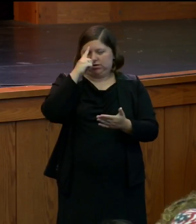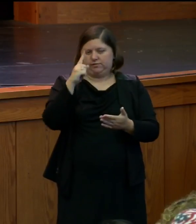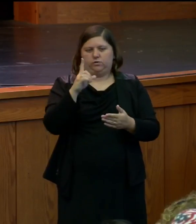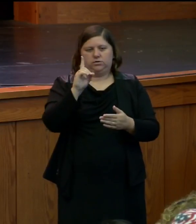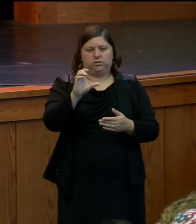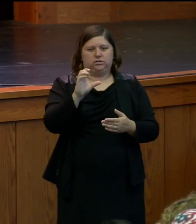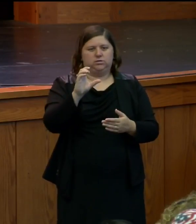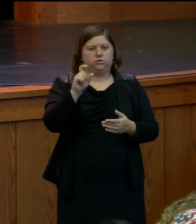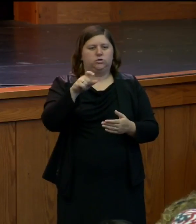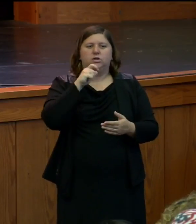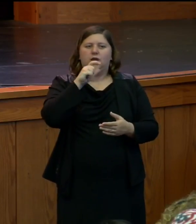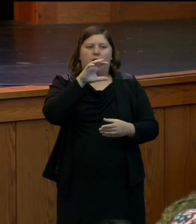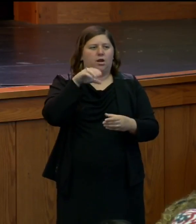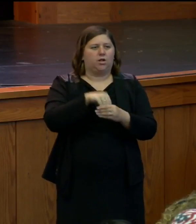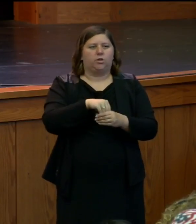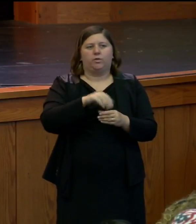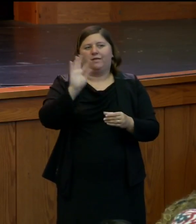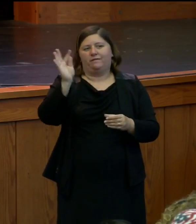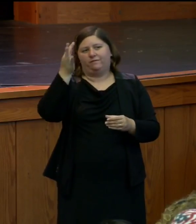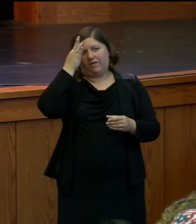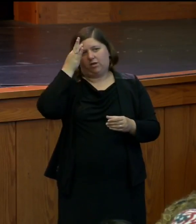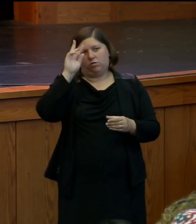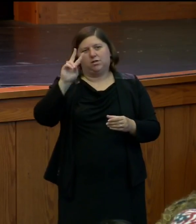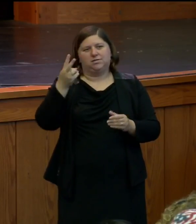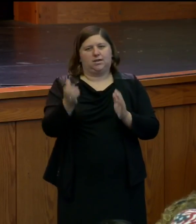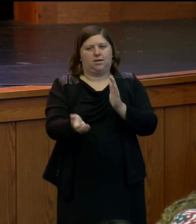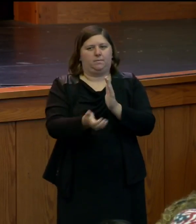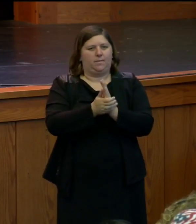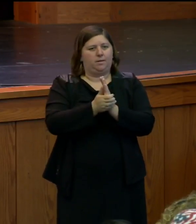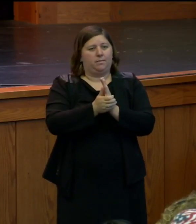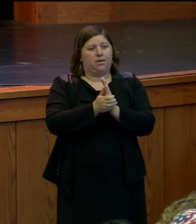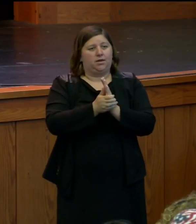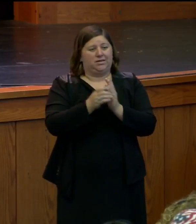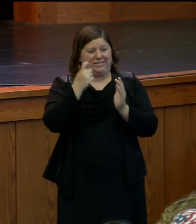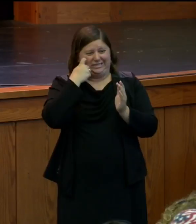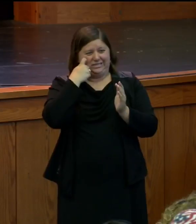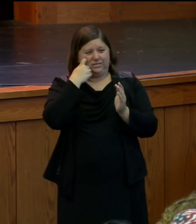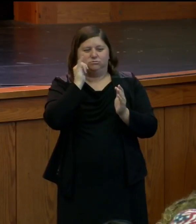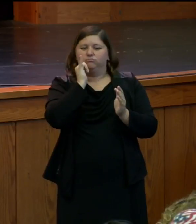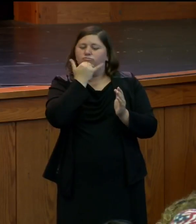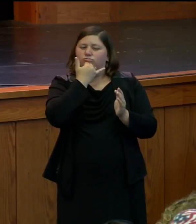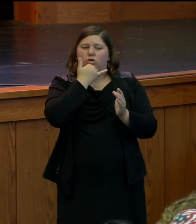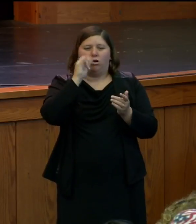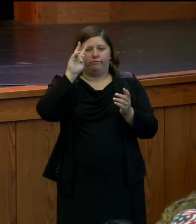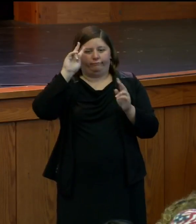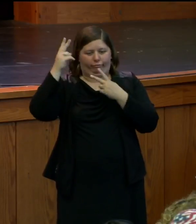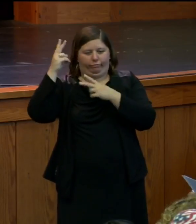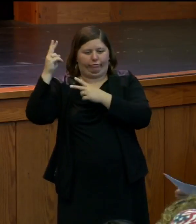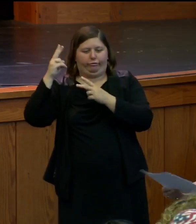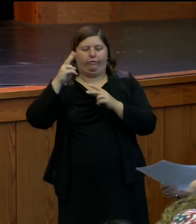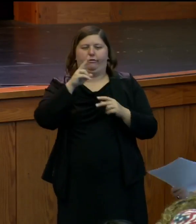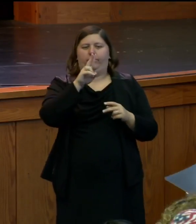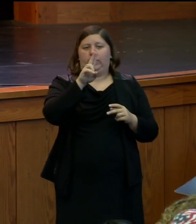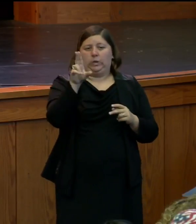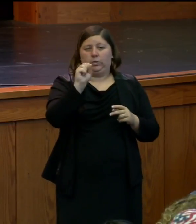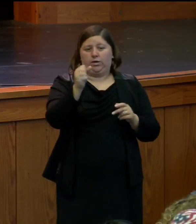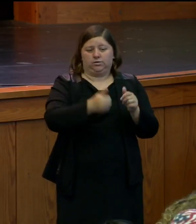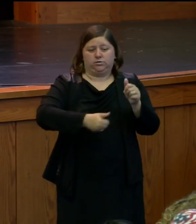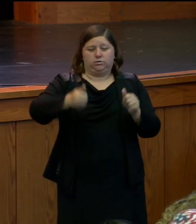INCLUDE THE SECOND AMENDMENT WHICH HAS IN RECENT YEARS BEEN MISS CONSTRUED BY THE U.S. SUPREME COURT TO GRANT